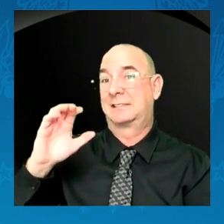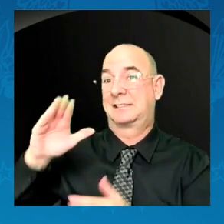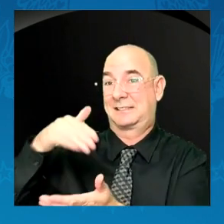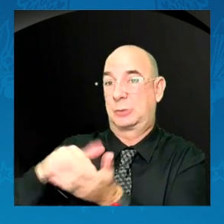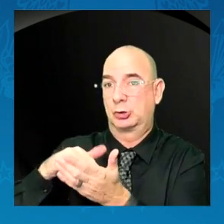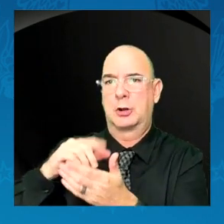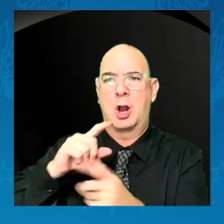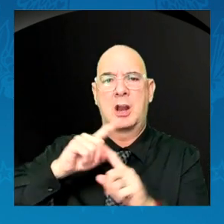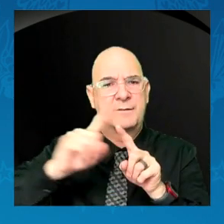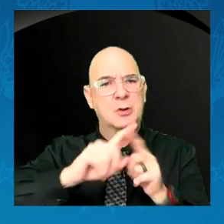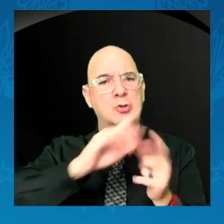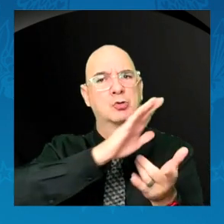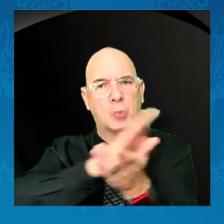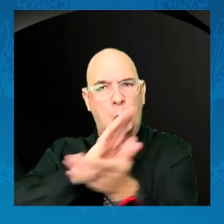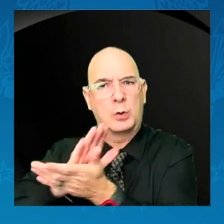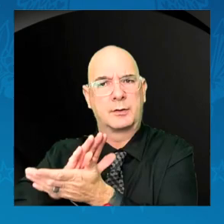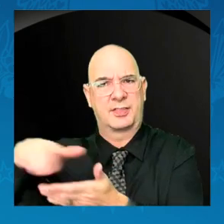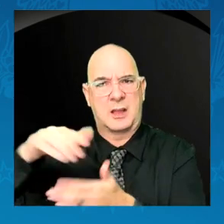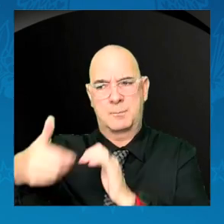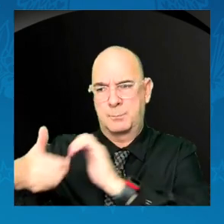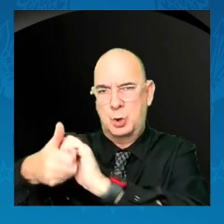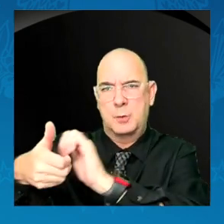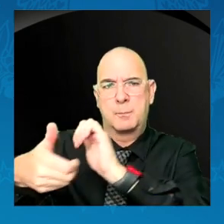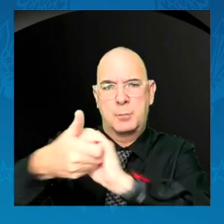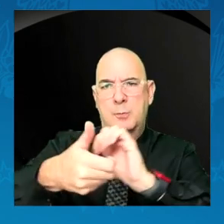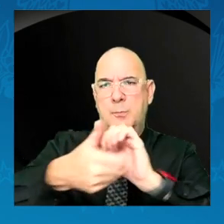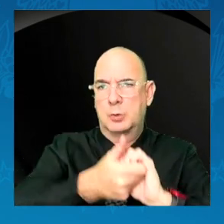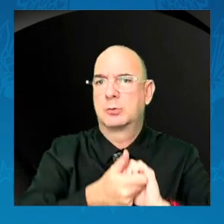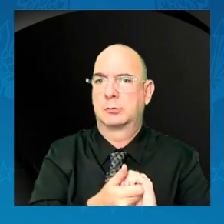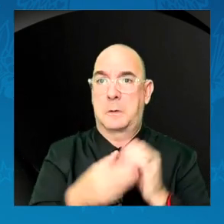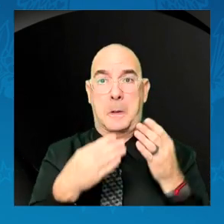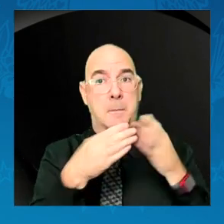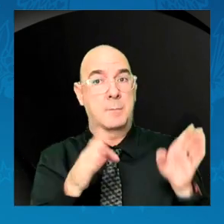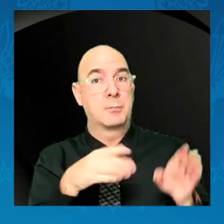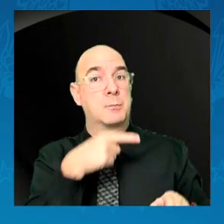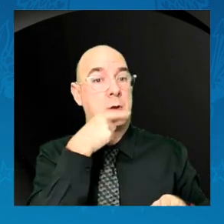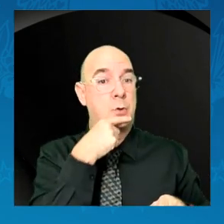on a public private initiative to produce high resolution digital elevation models